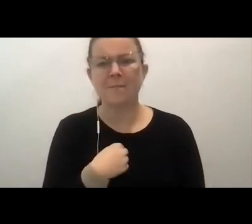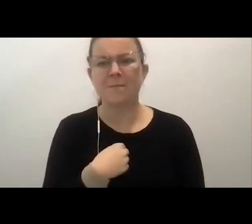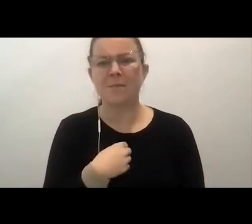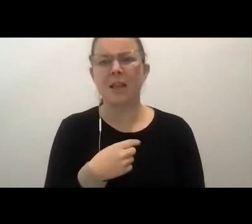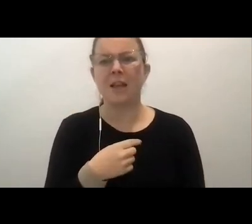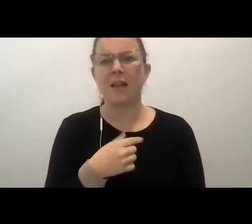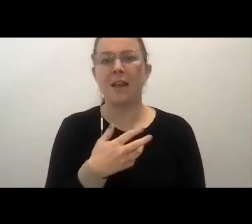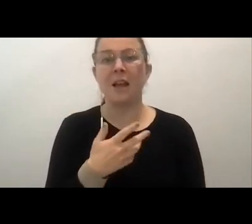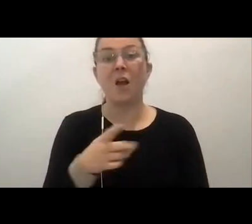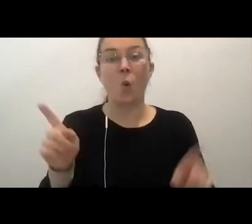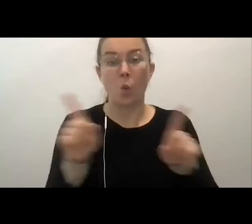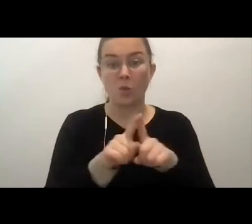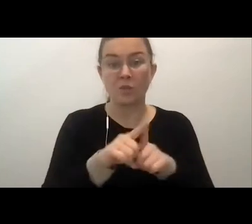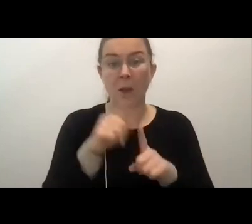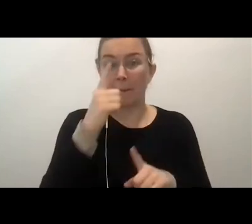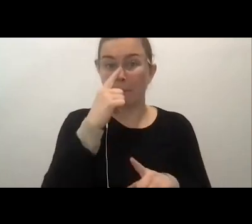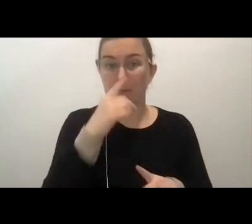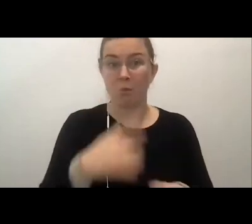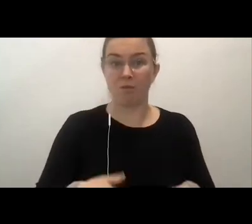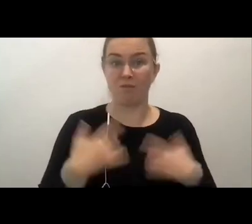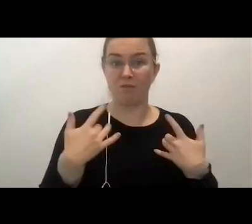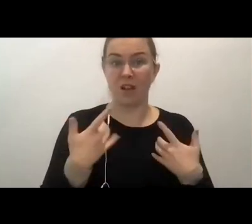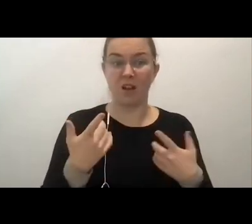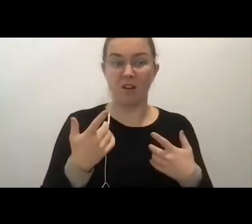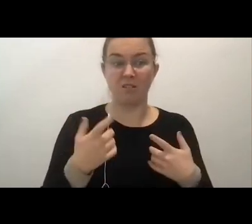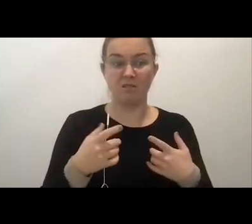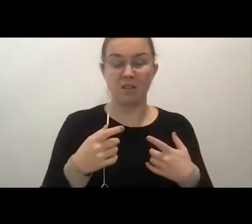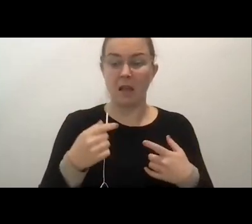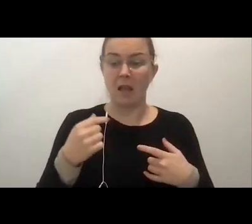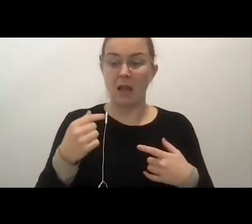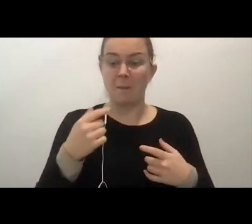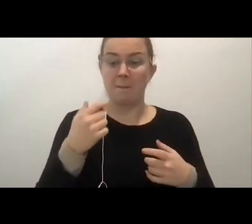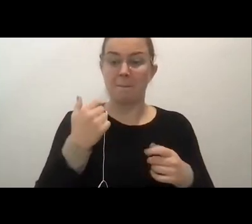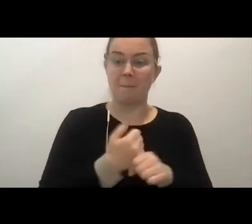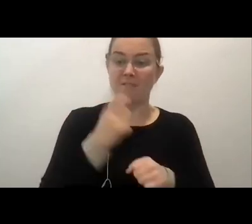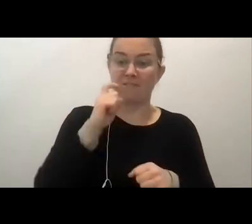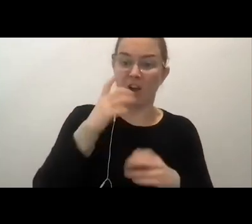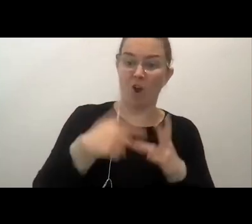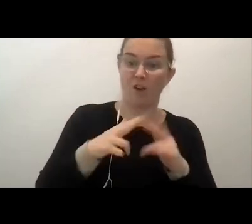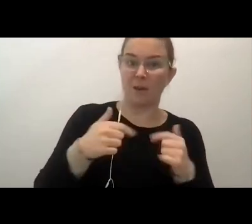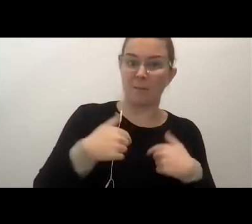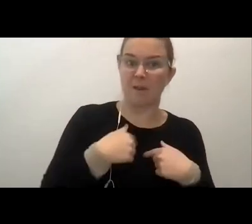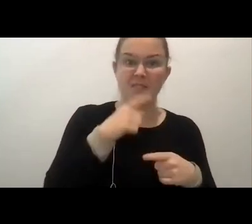it was acceptable to make fun of it and because of that I felt pressured to appear normal